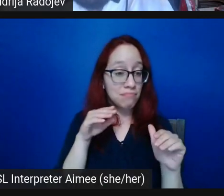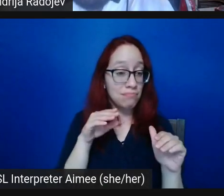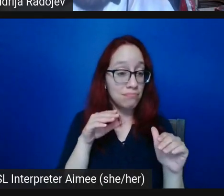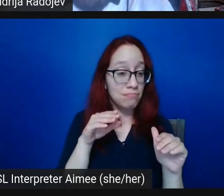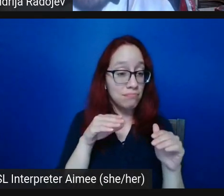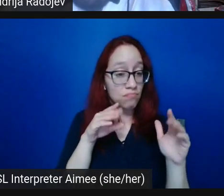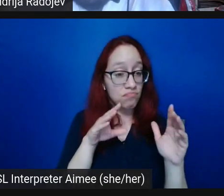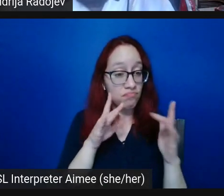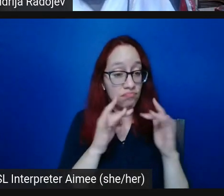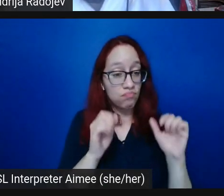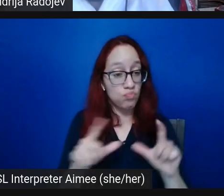to anyone.